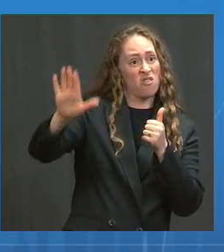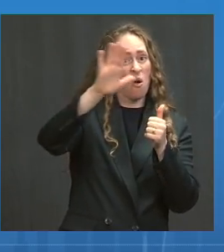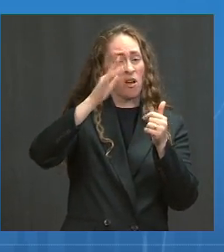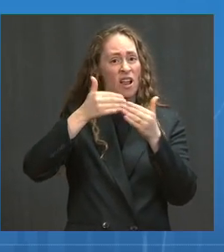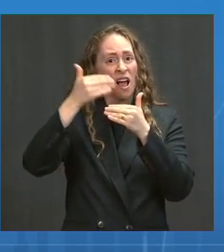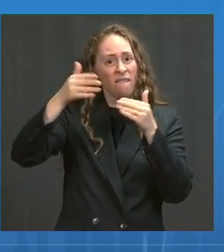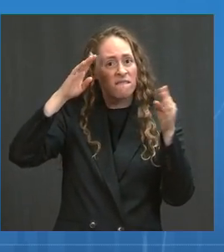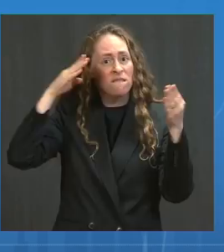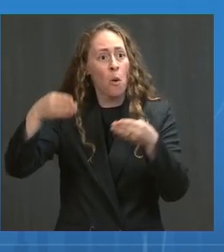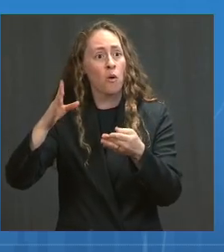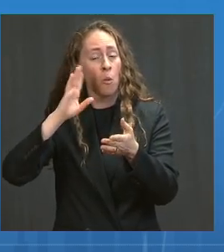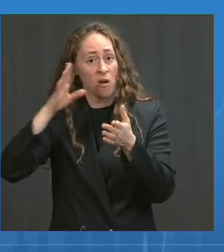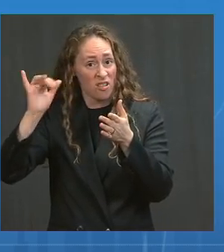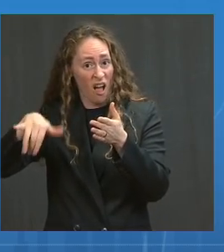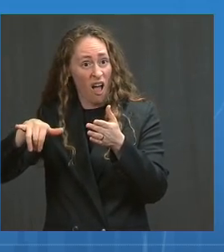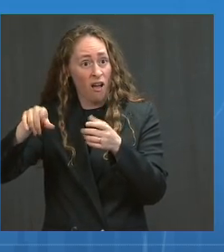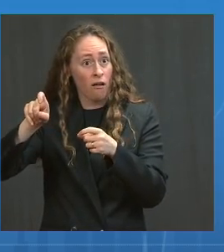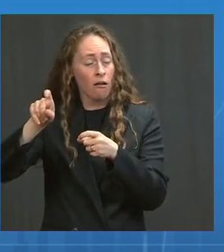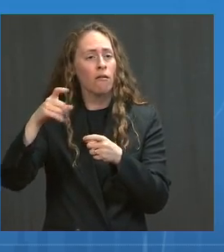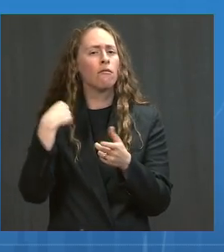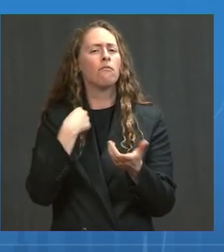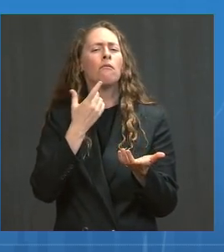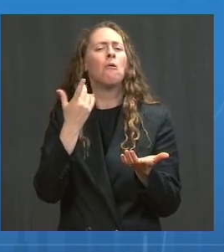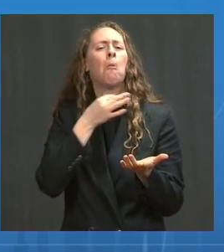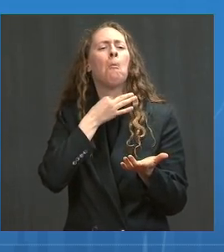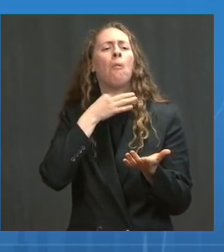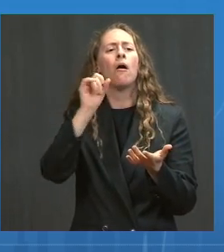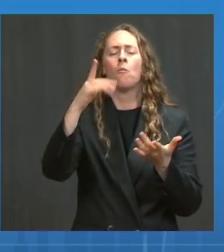your language talked about states asking the federal government for help.